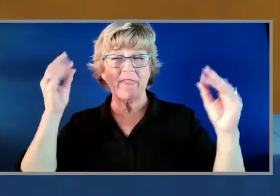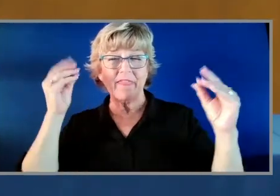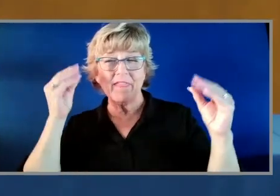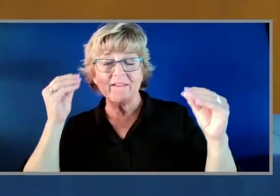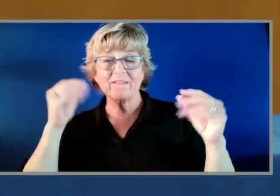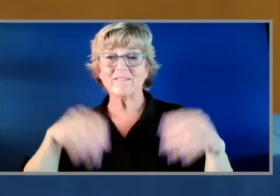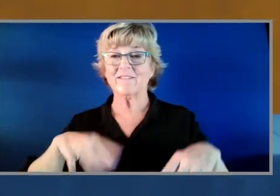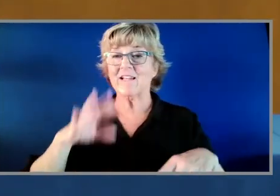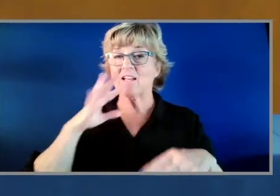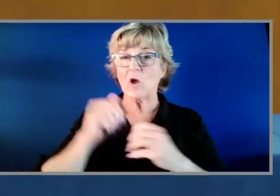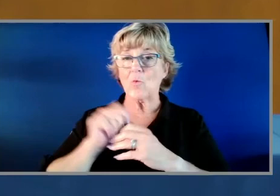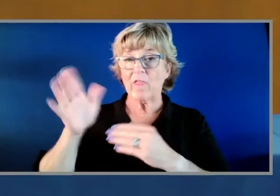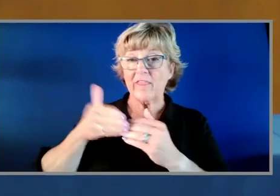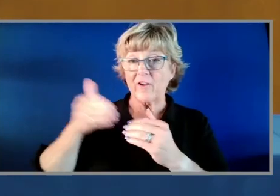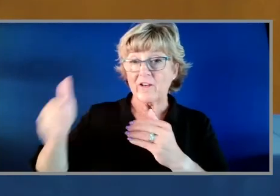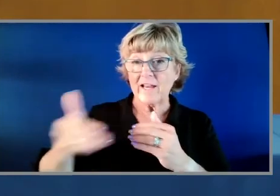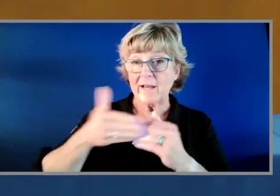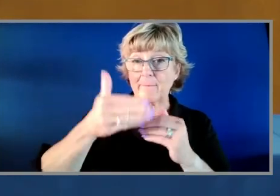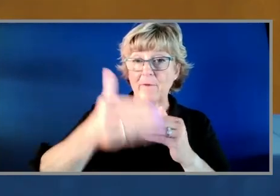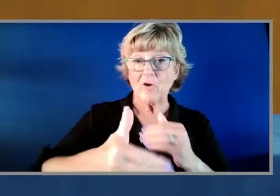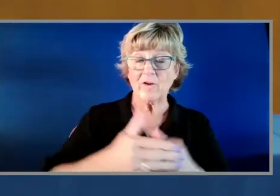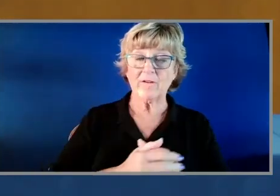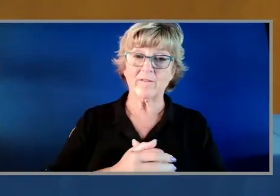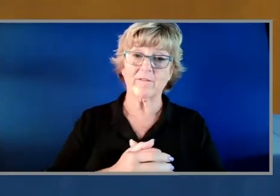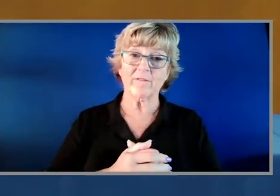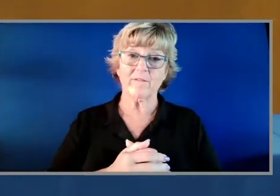Studio: it's very important to hear from folks here this evening, but as people go home and think about it, talk with